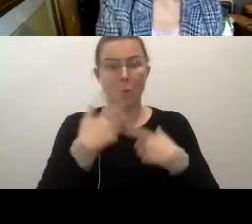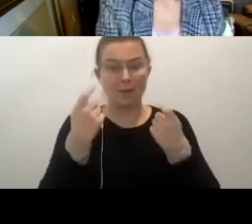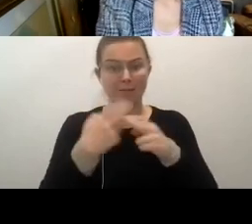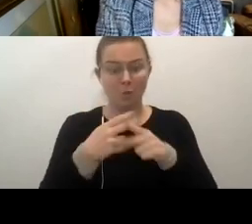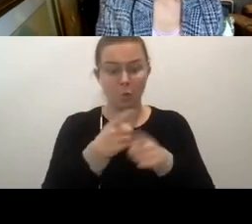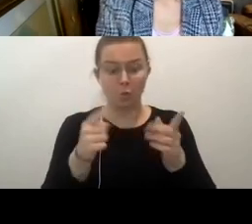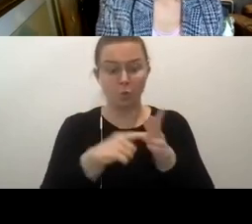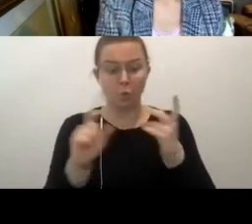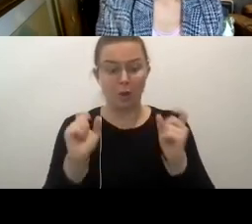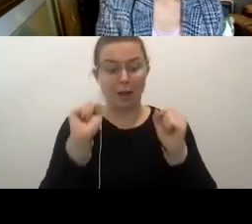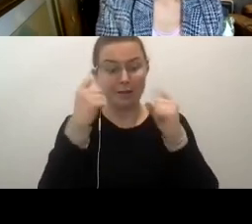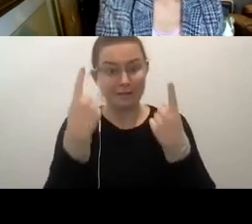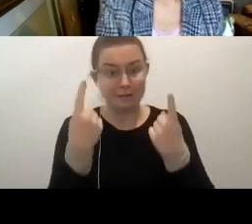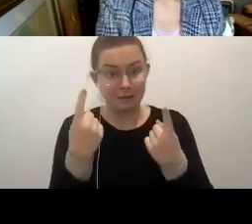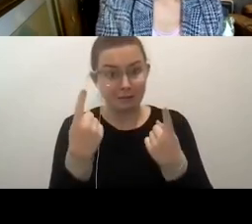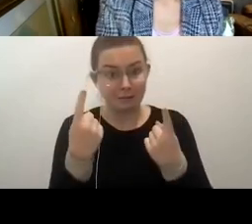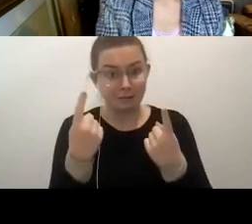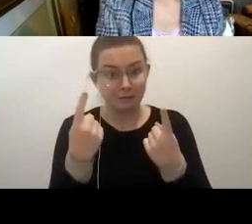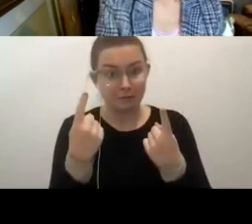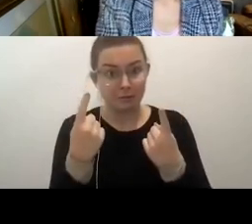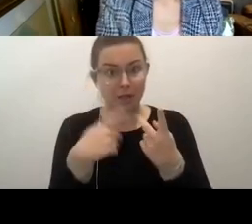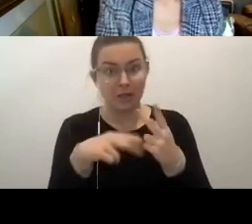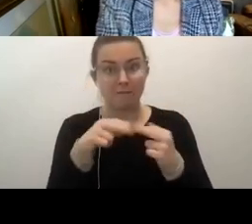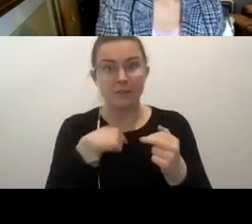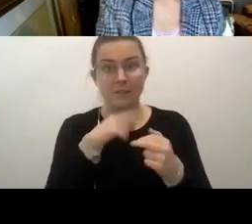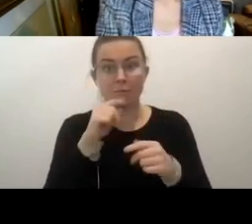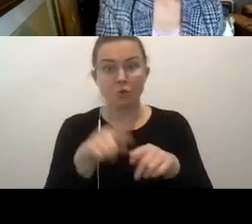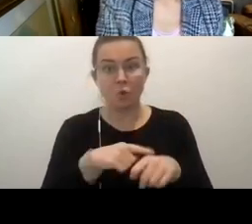If people are speaking slowly?"